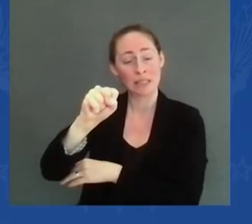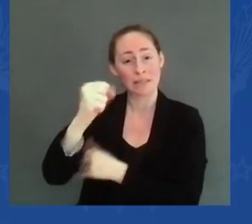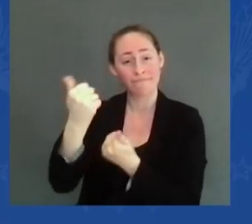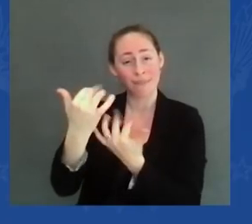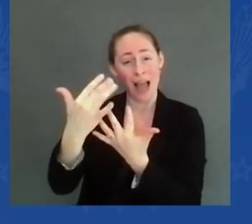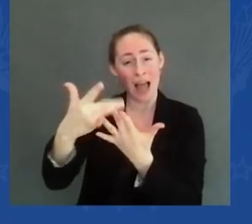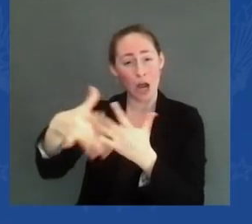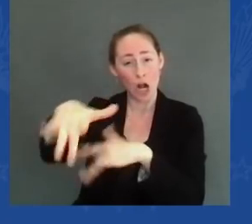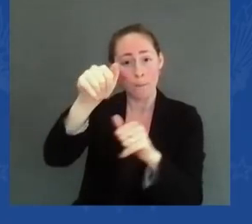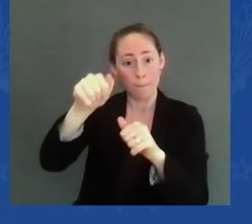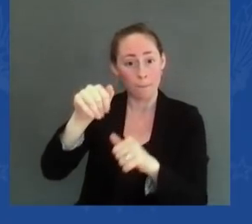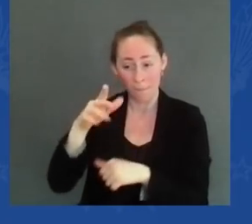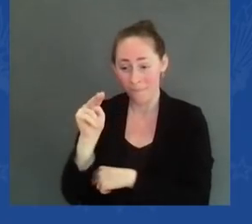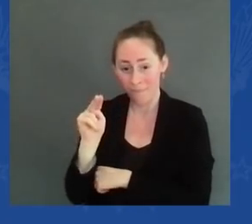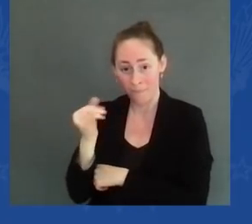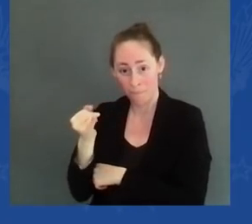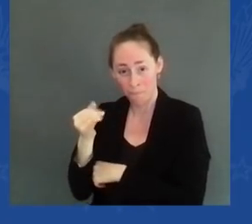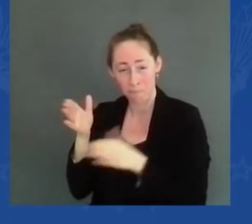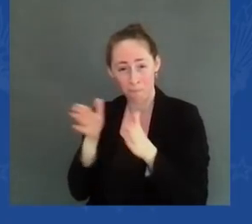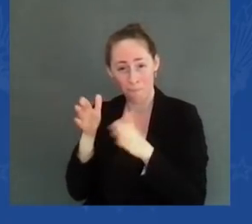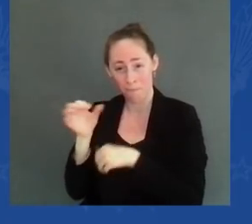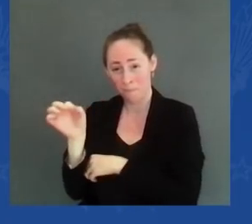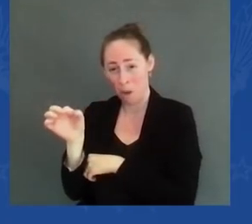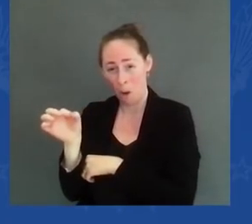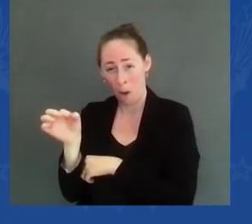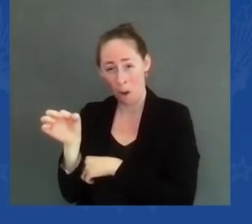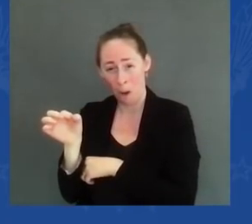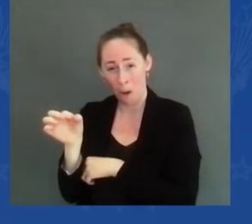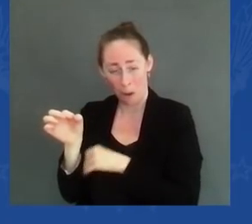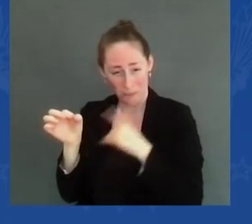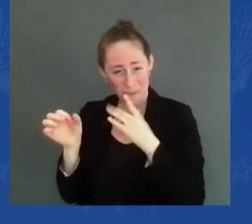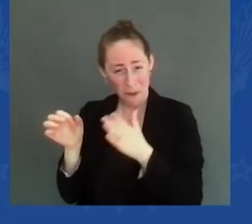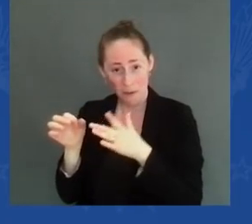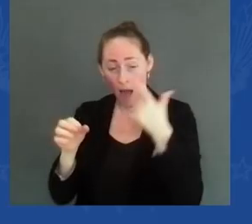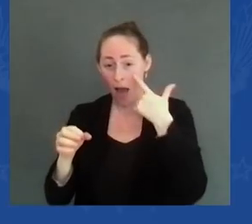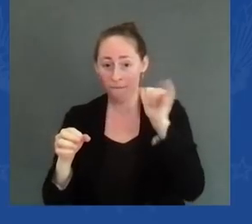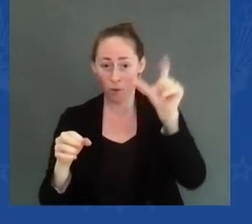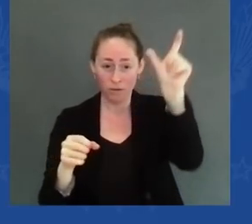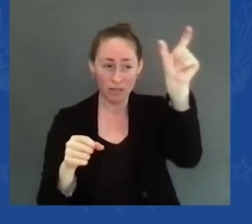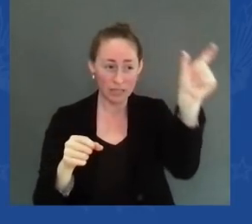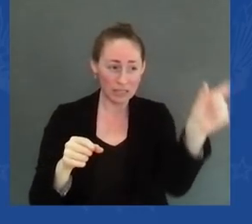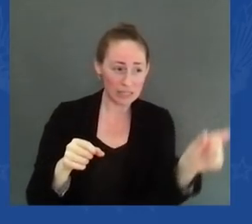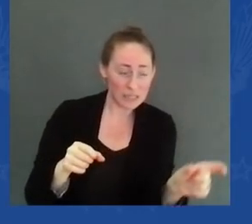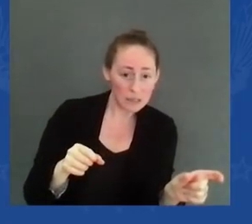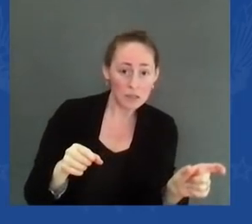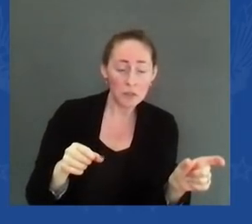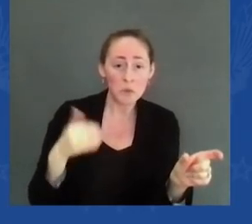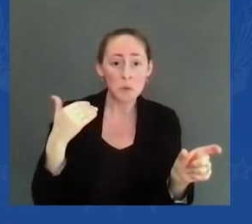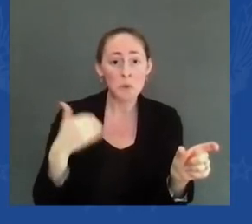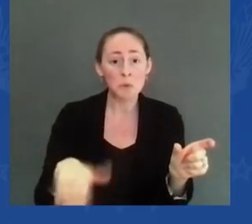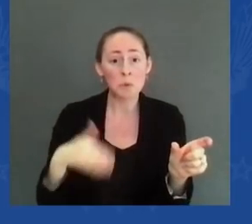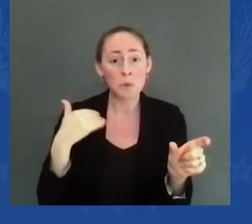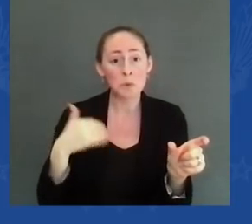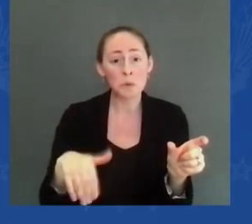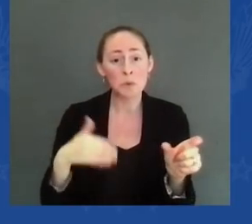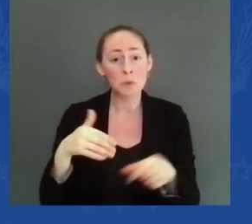Five million acres. And you see it by the smoke that ends up coming over the East Coast.